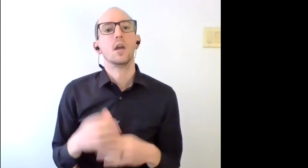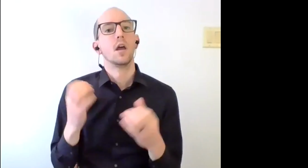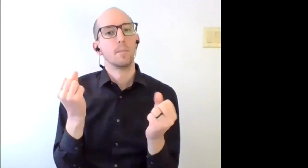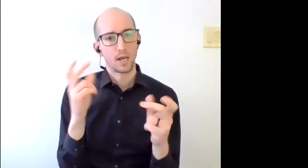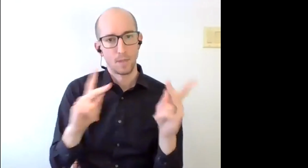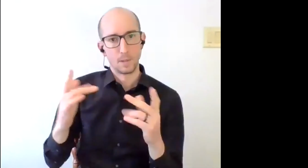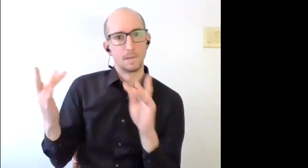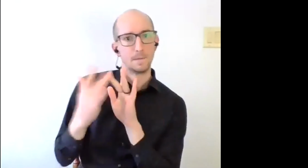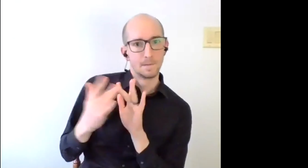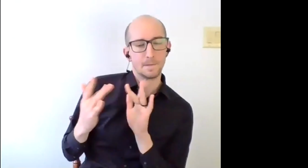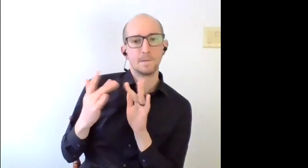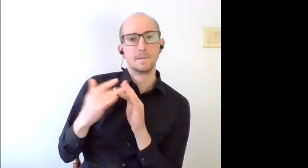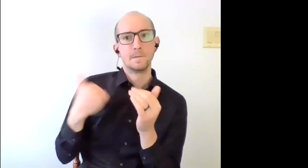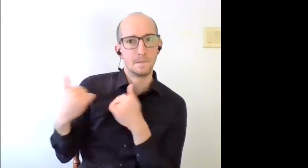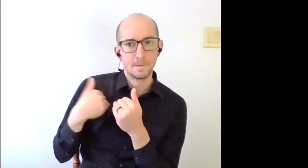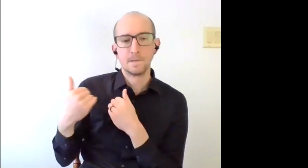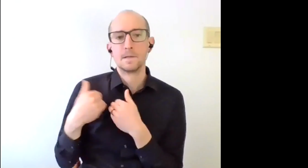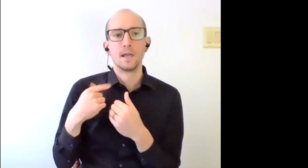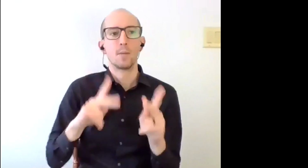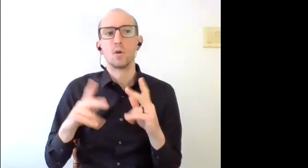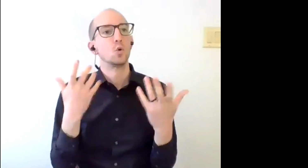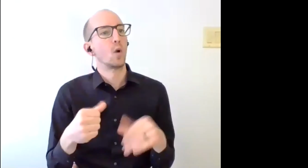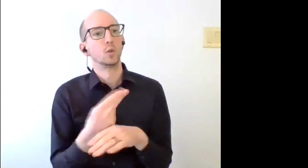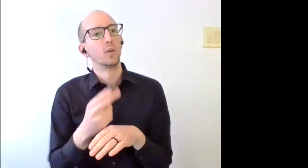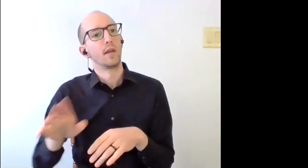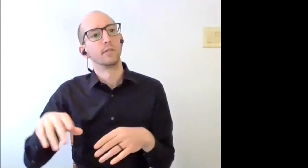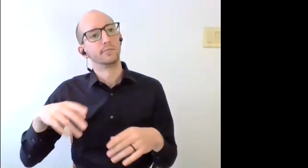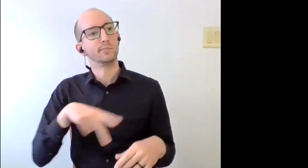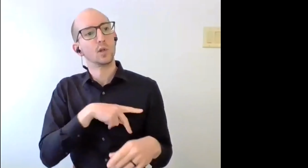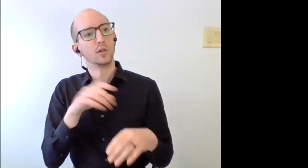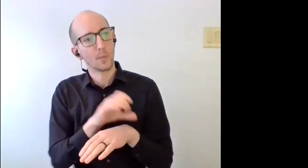supervisor know that so we can get you on the list to get what equipment to you. One of the things we hear a lot of